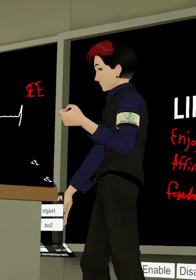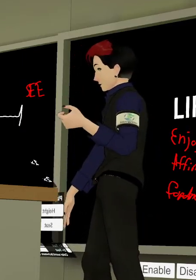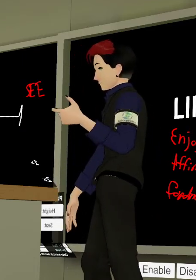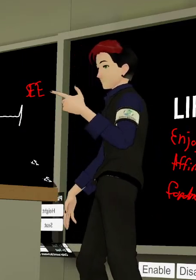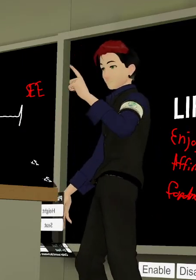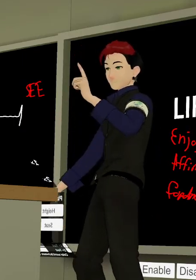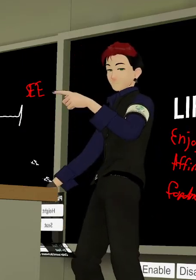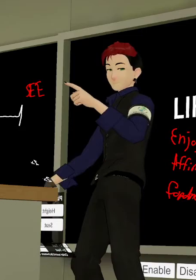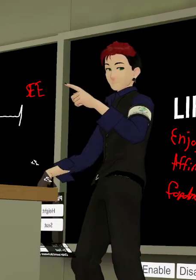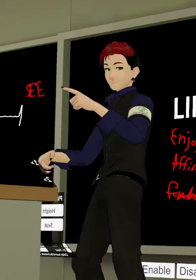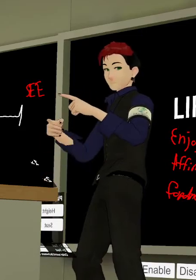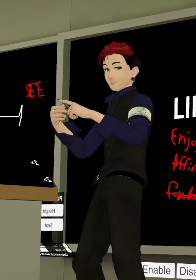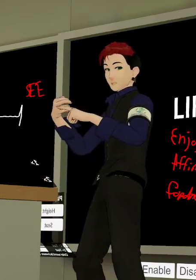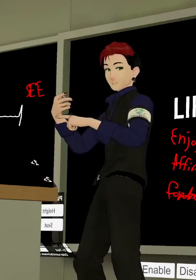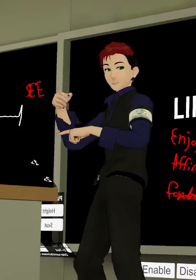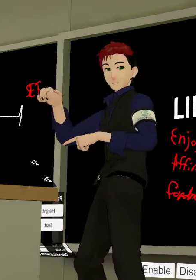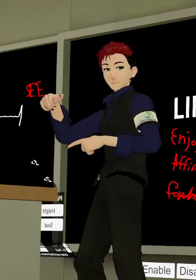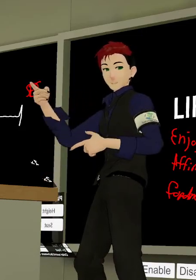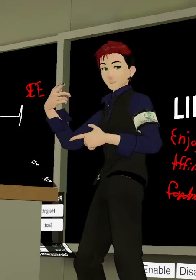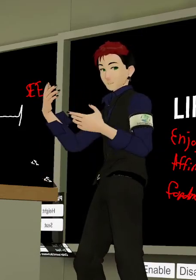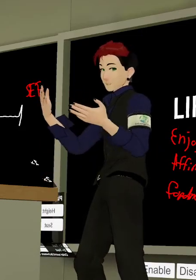yeah that actually leads to another thing